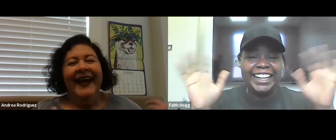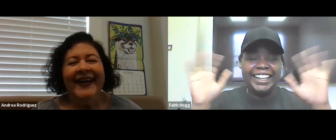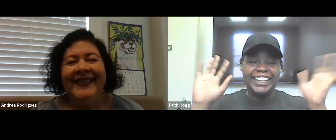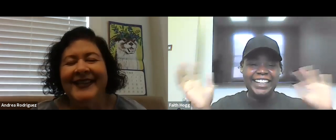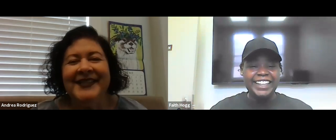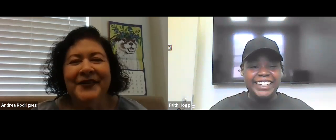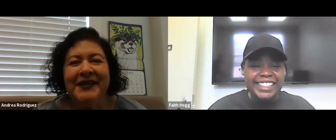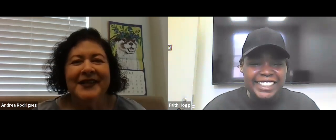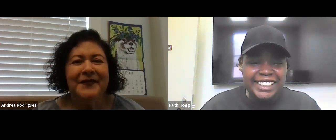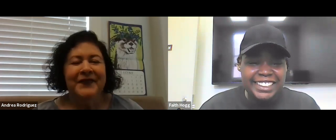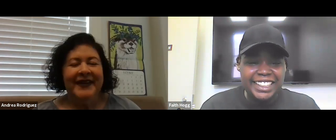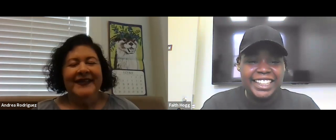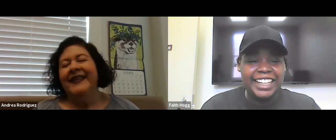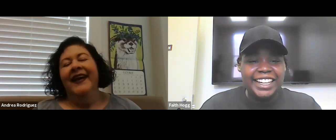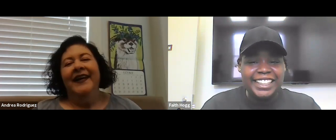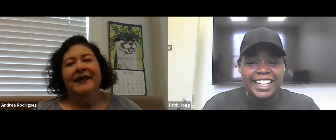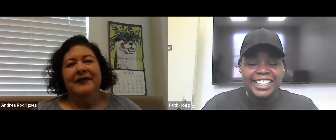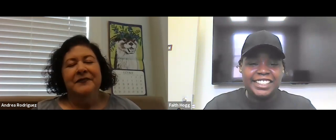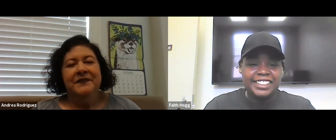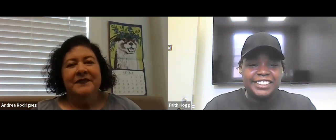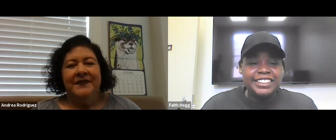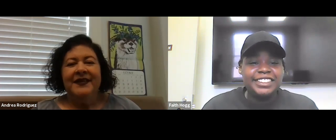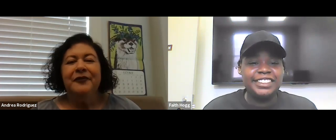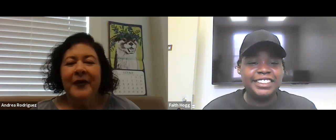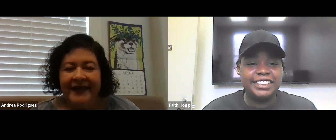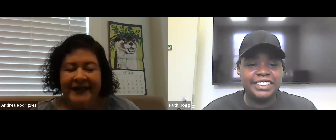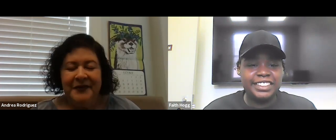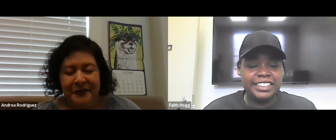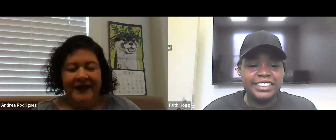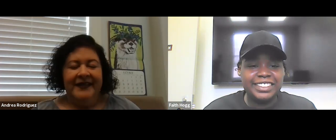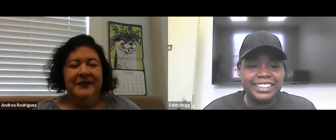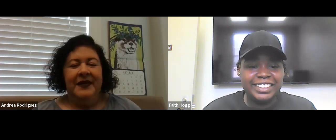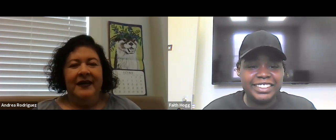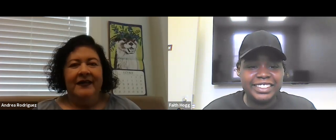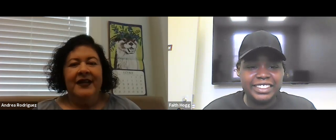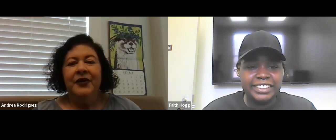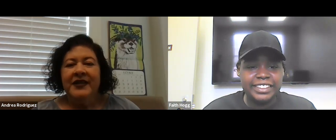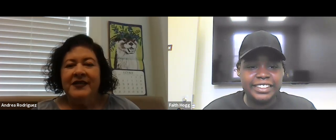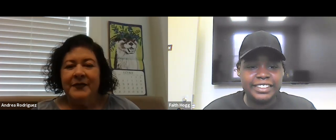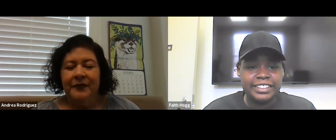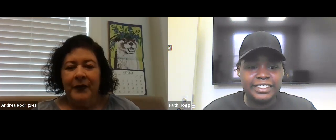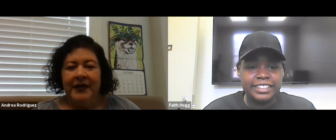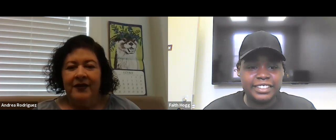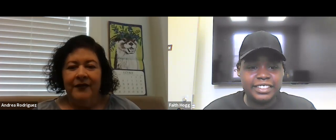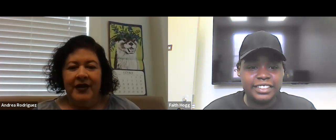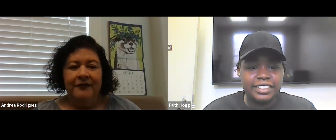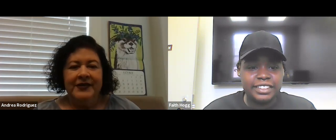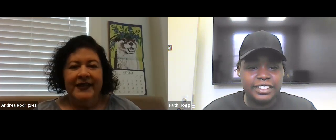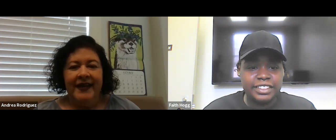I think you did a great job Faith and you're welcome. You're welcome. Any questions before we end our video for today?